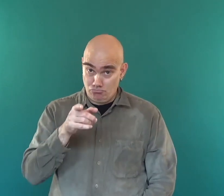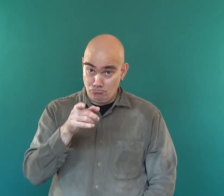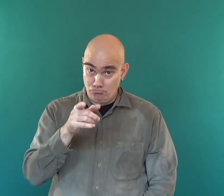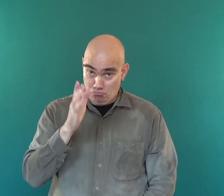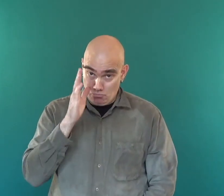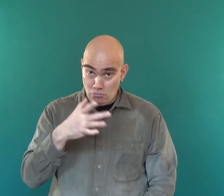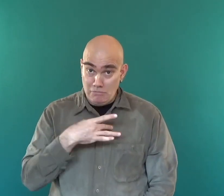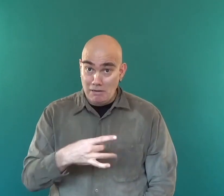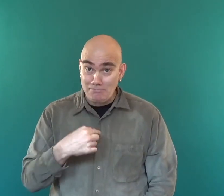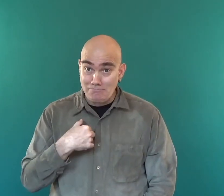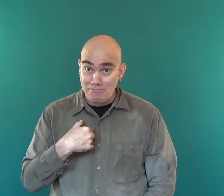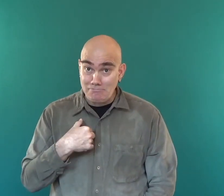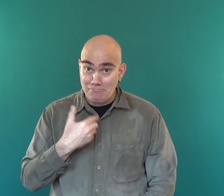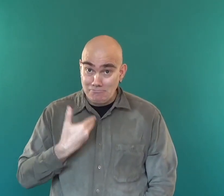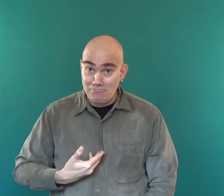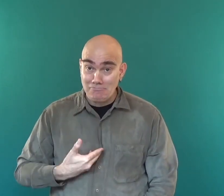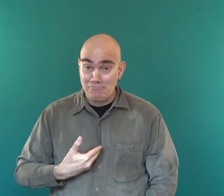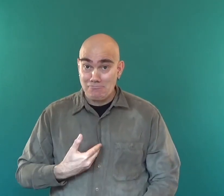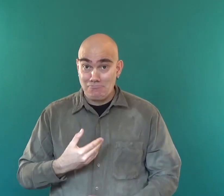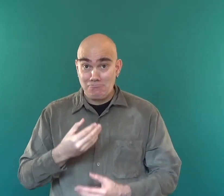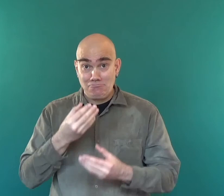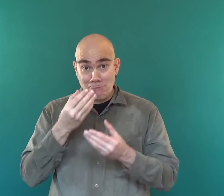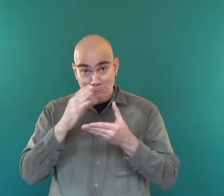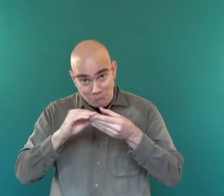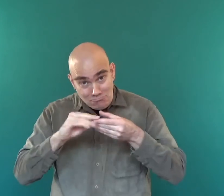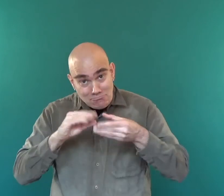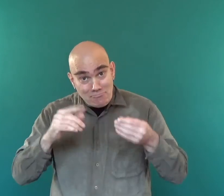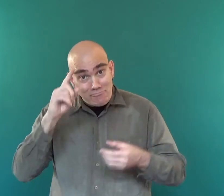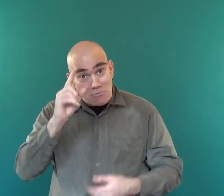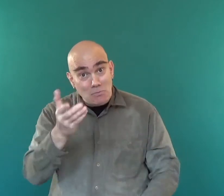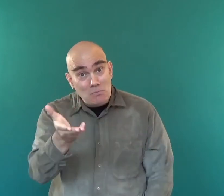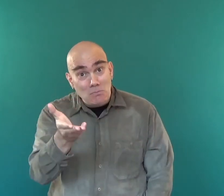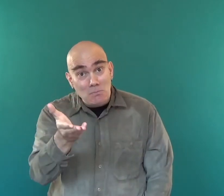Frog said, "Would you like me to tell you a story, Toad?"